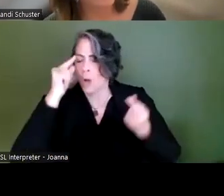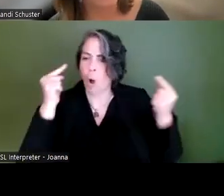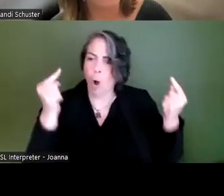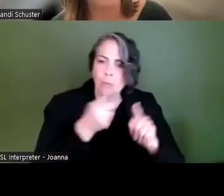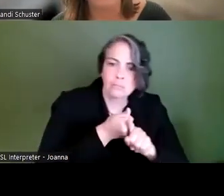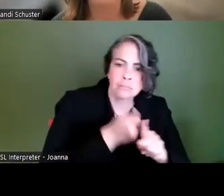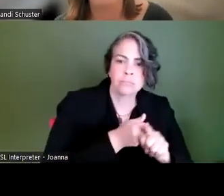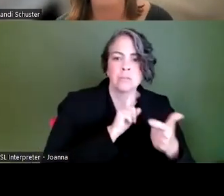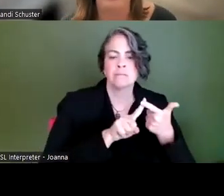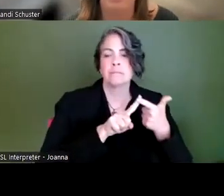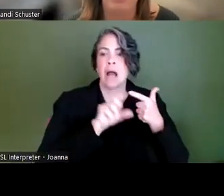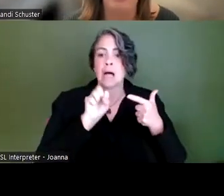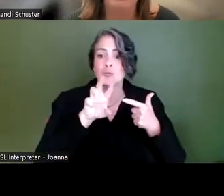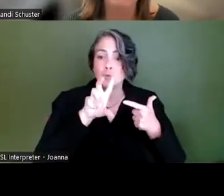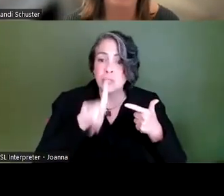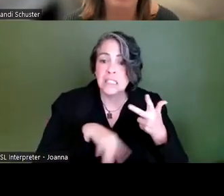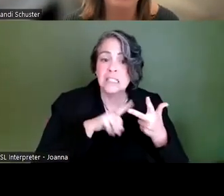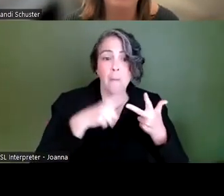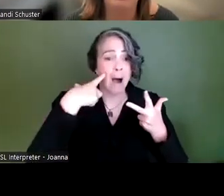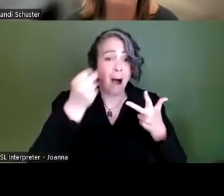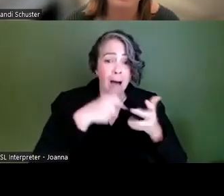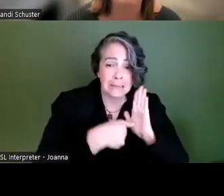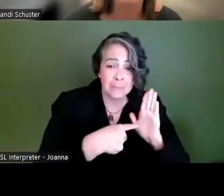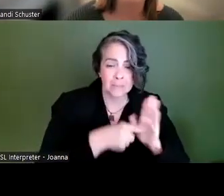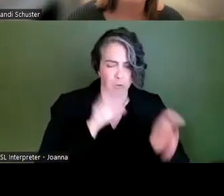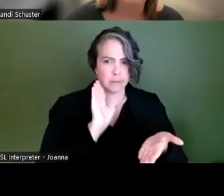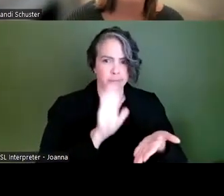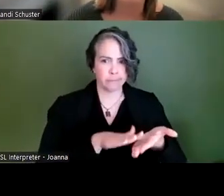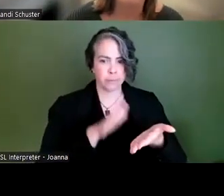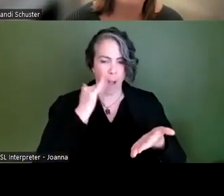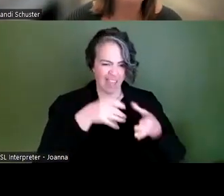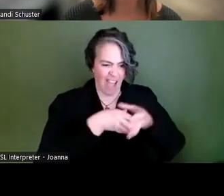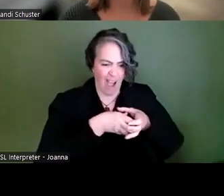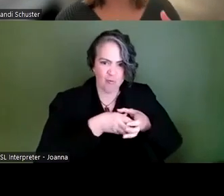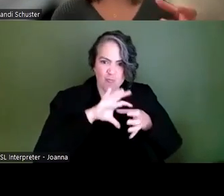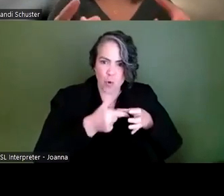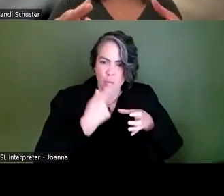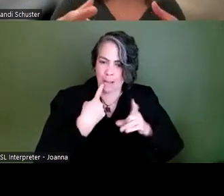different mental health symptomatology, really supporting the fact that intervening on one,